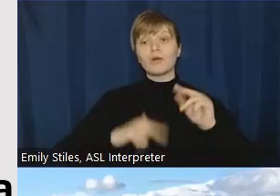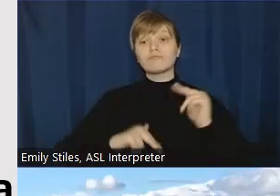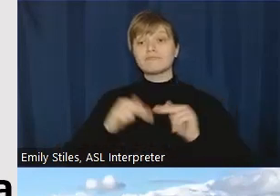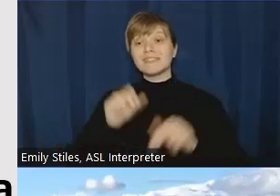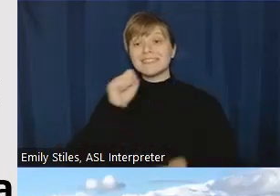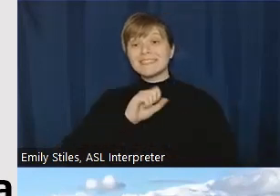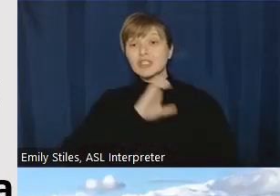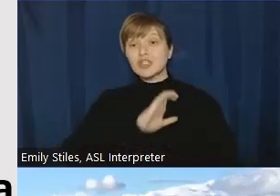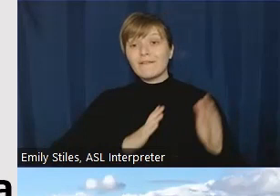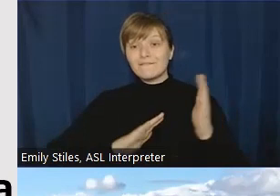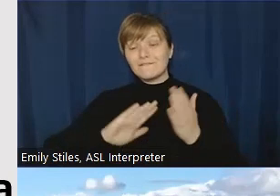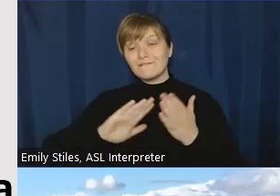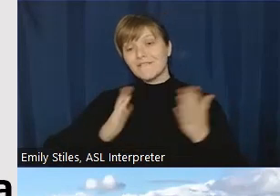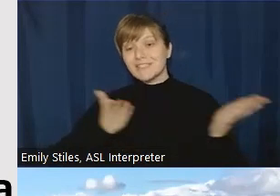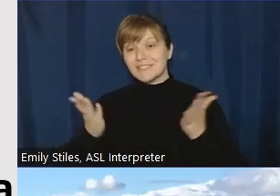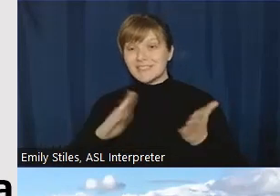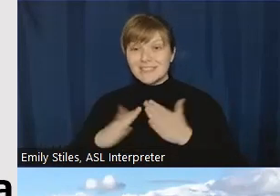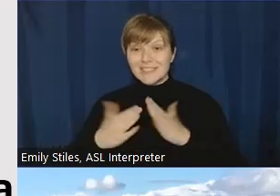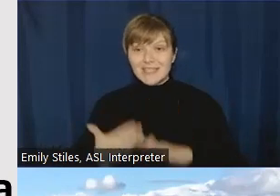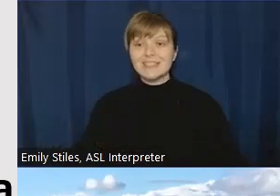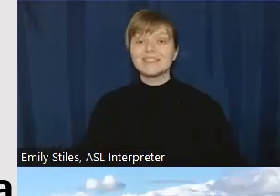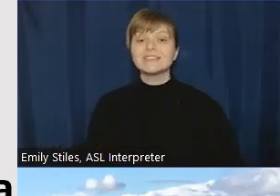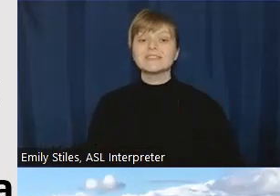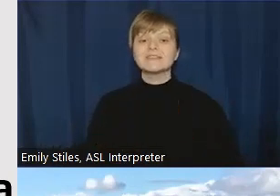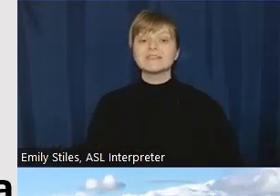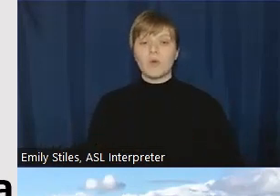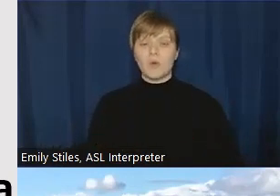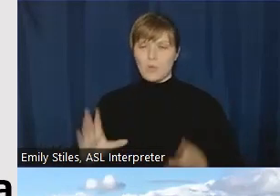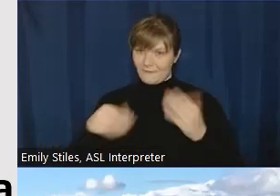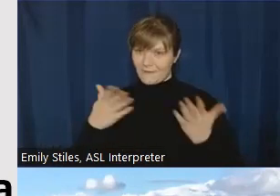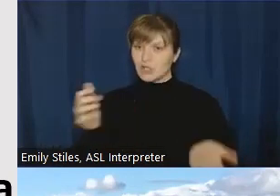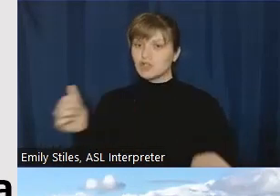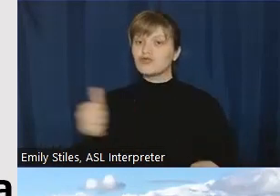the facility, there is transit, we do have a program for mobility for all.